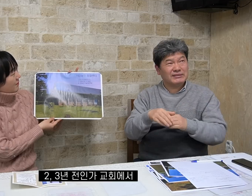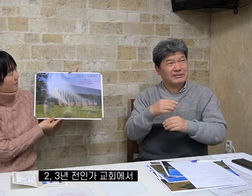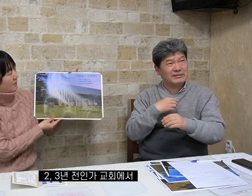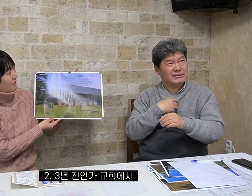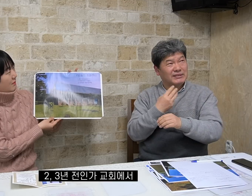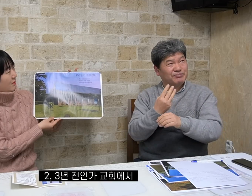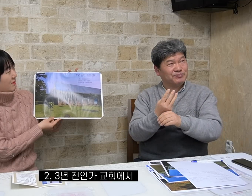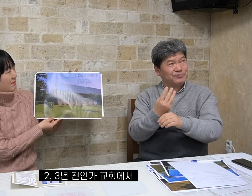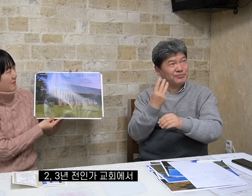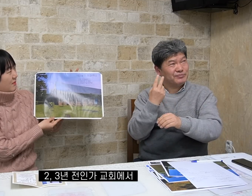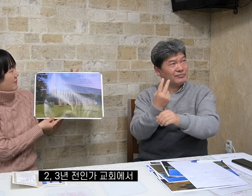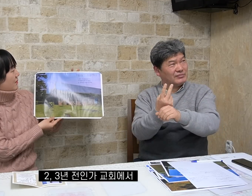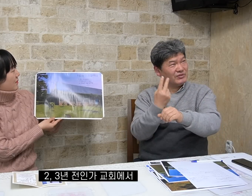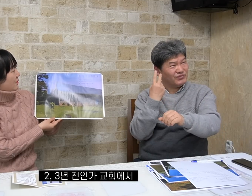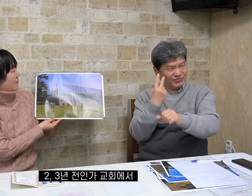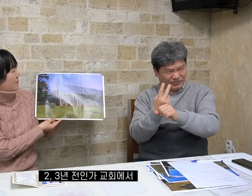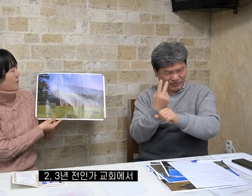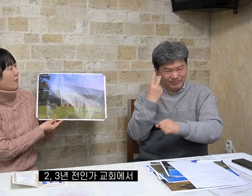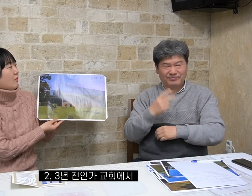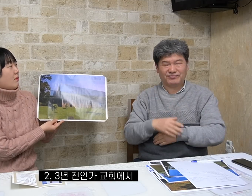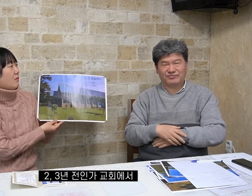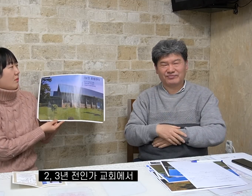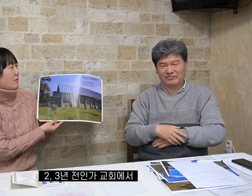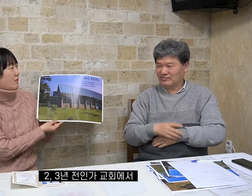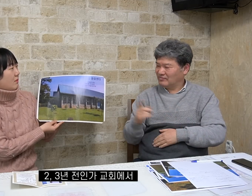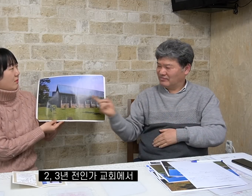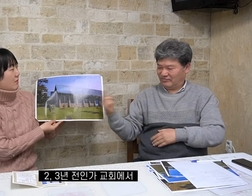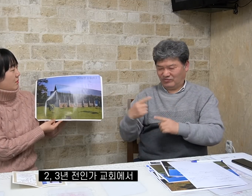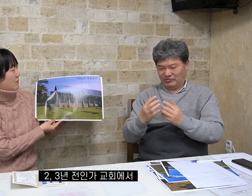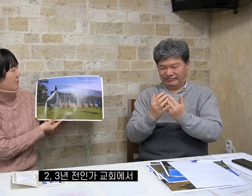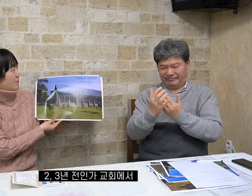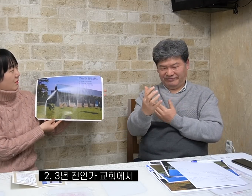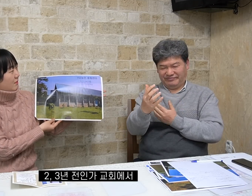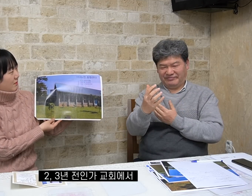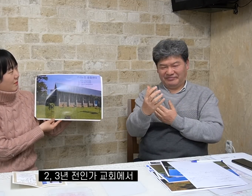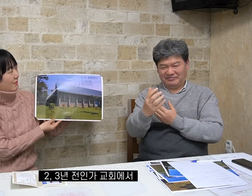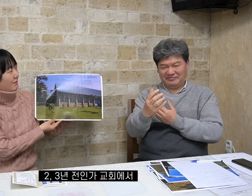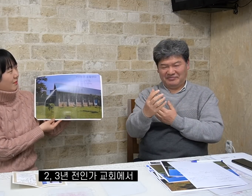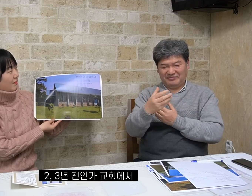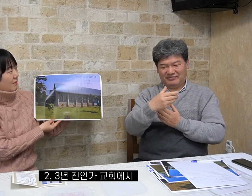Two or three years ago,